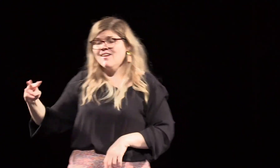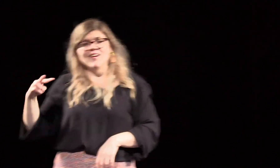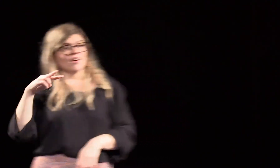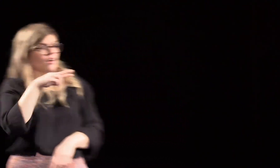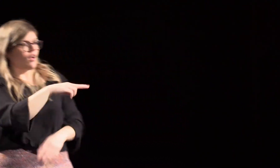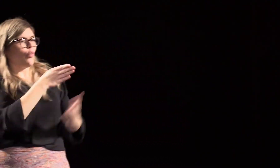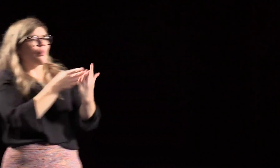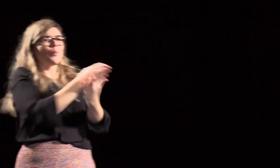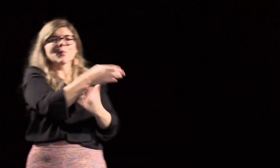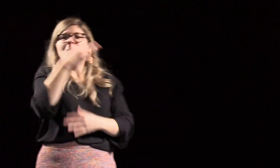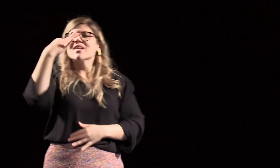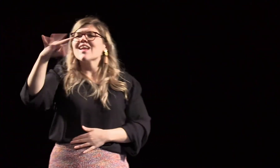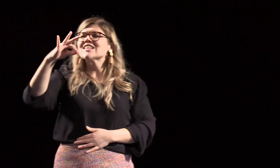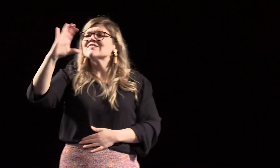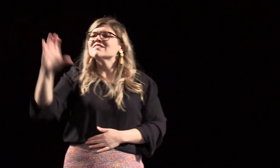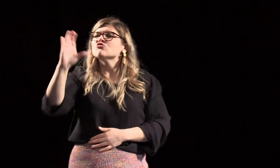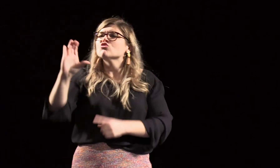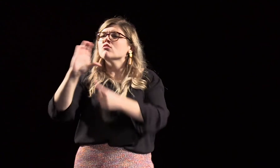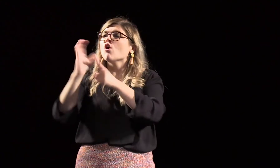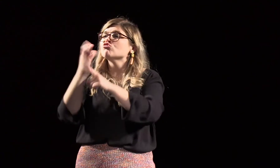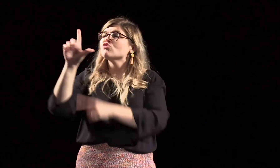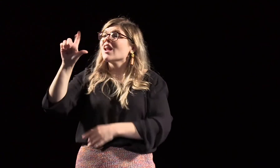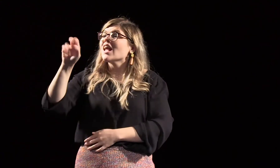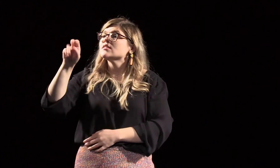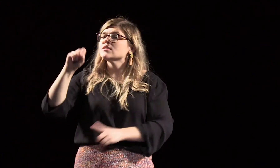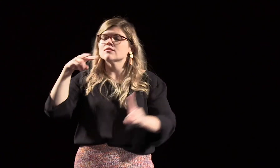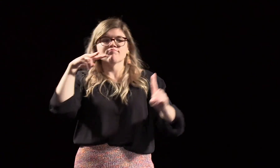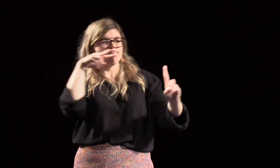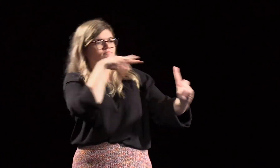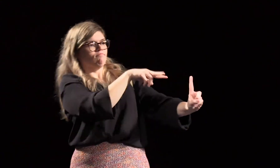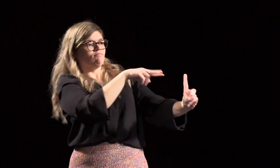But now you have to look at this through the 19th-century lens.